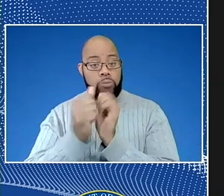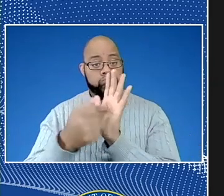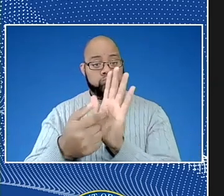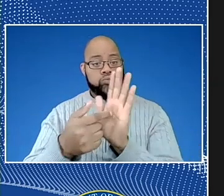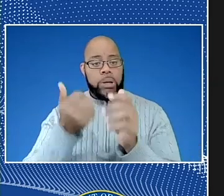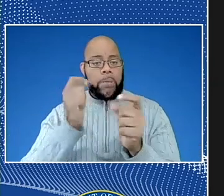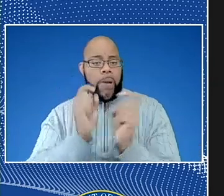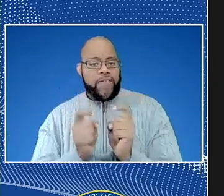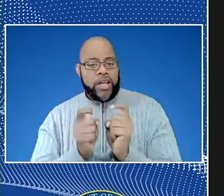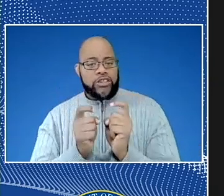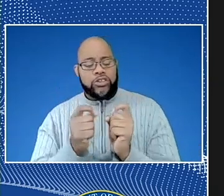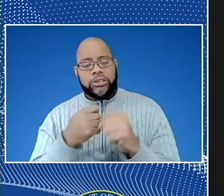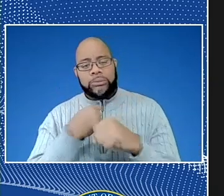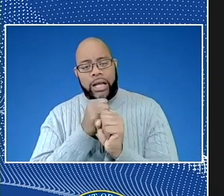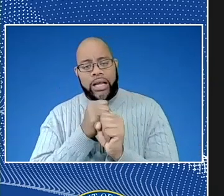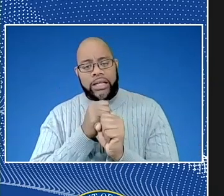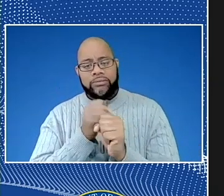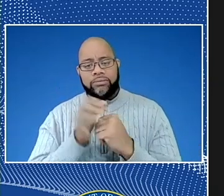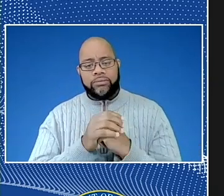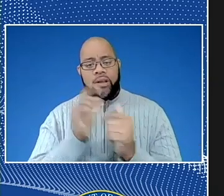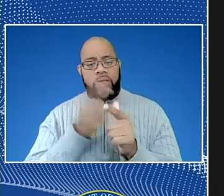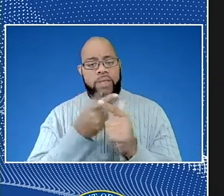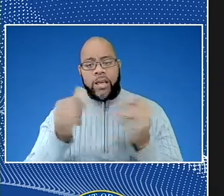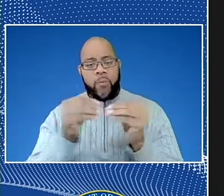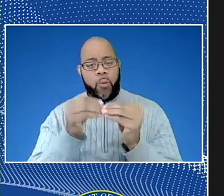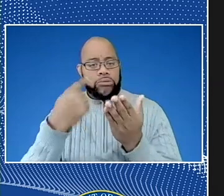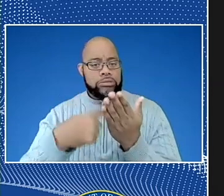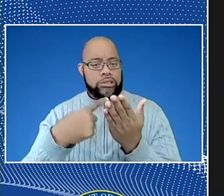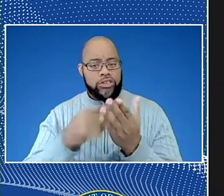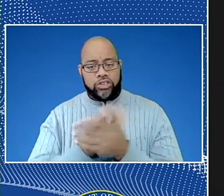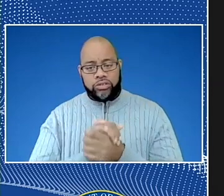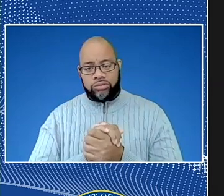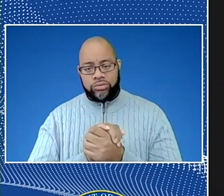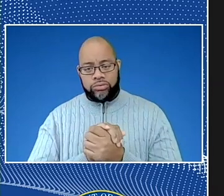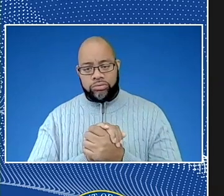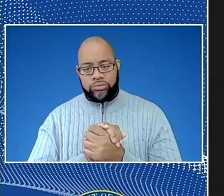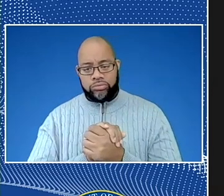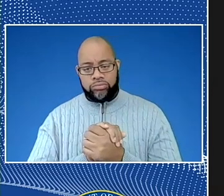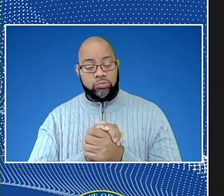made and then any further discussion. That works for us.